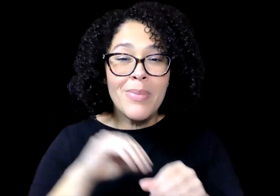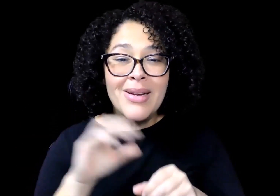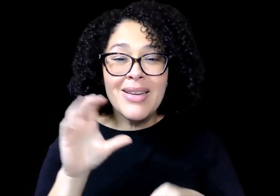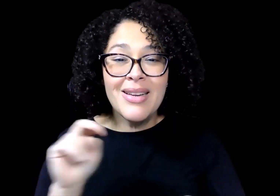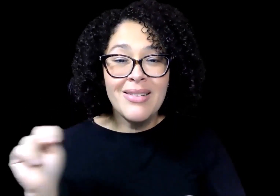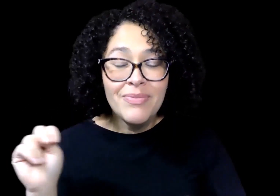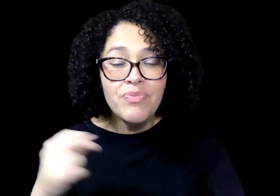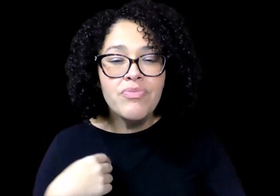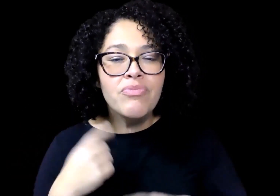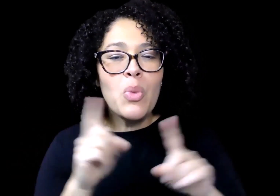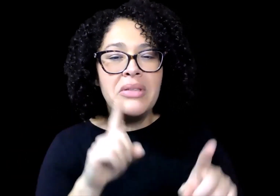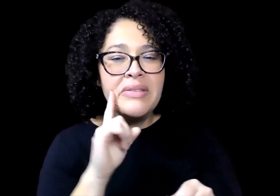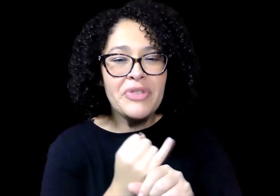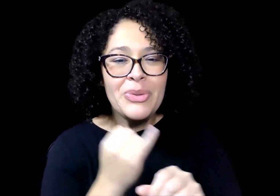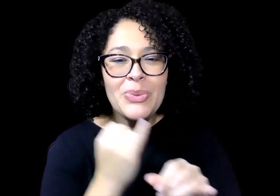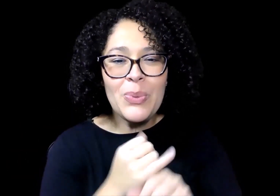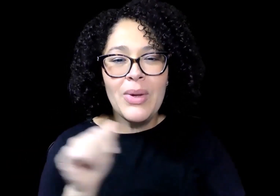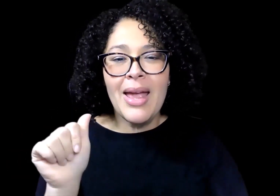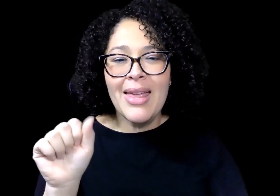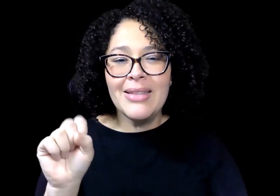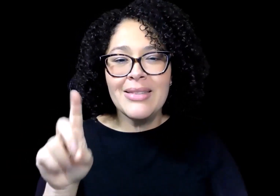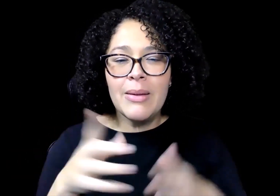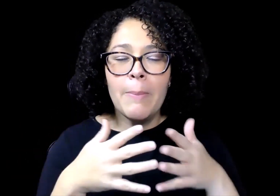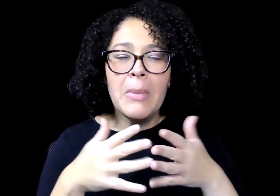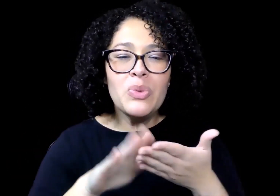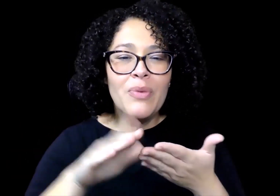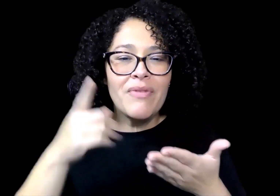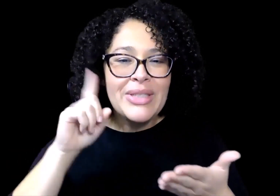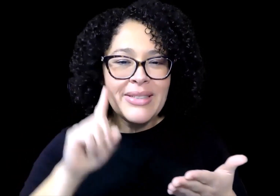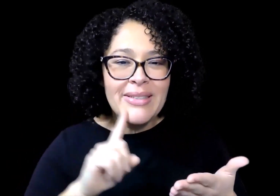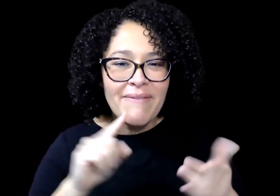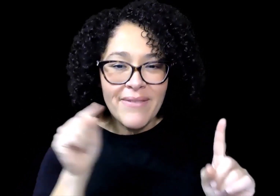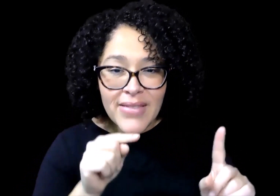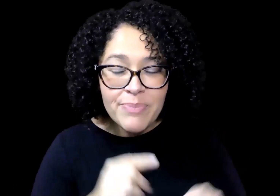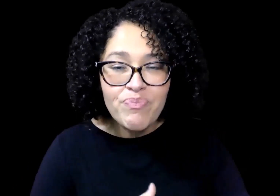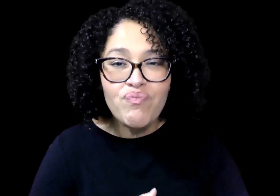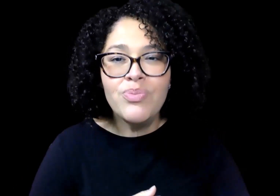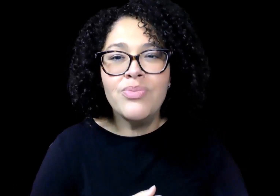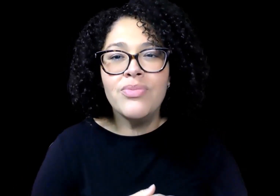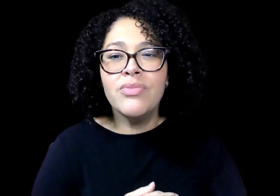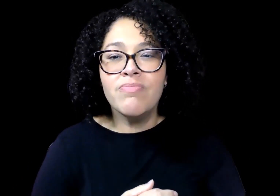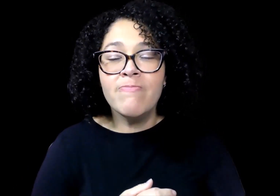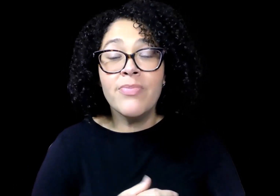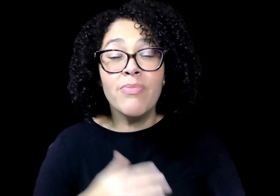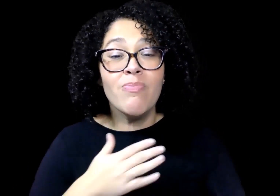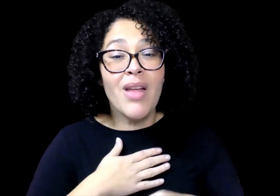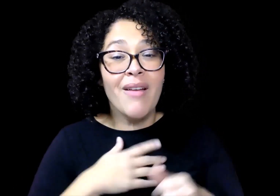to Connecticut and that's where I went to school at the American School for the Deaf in Connecticut